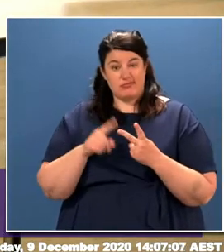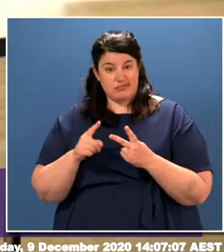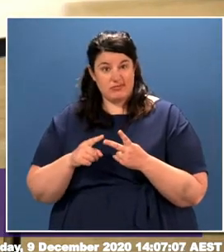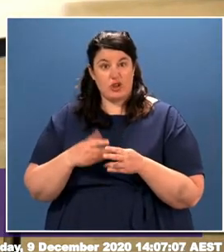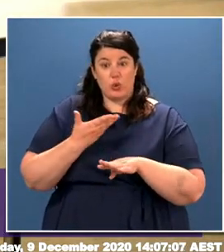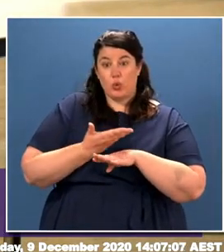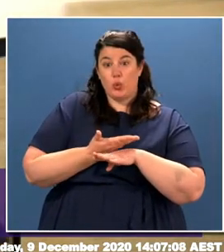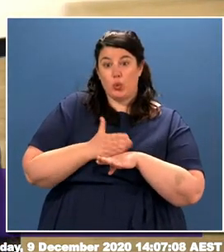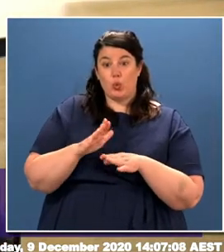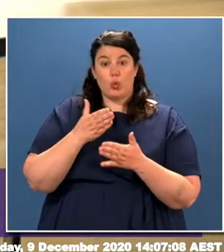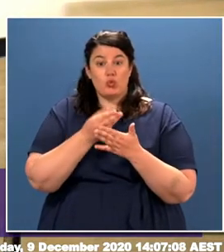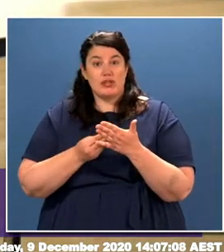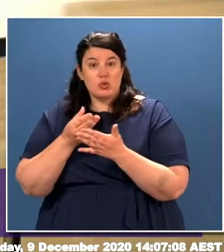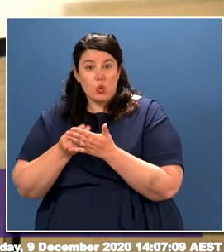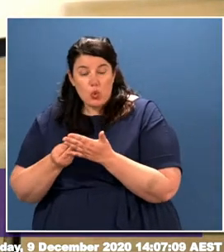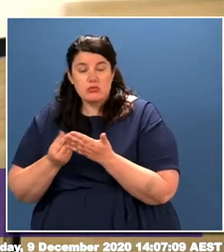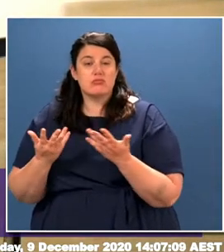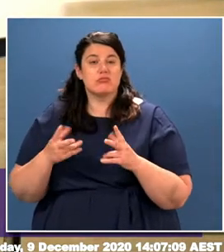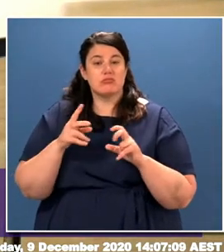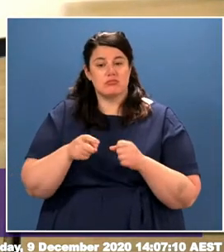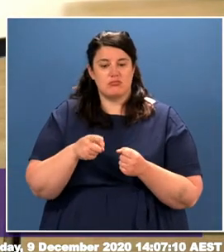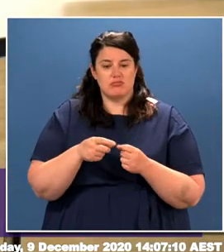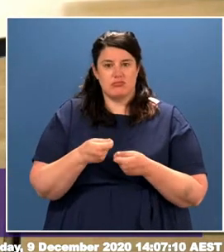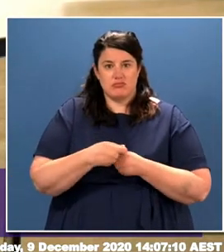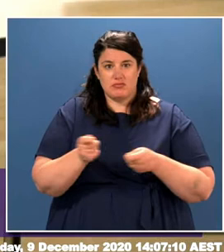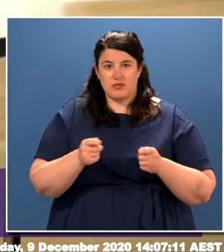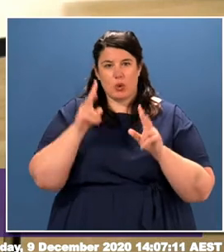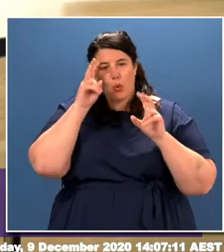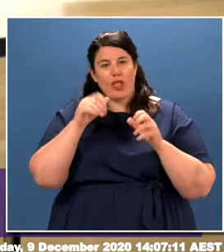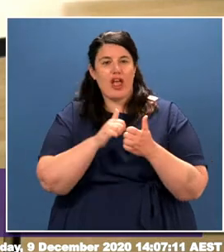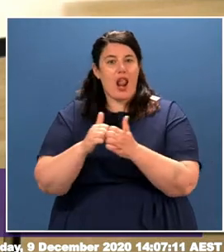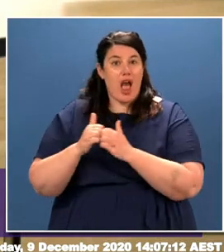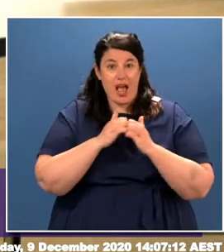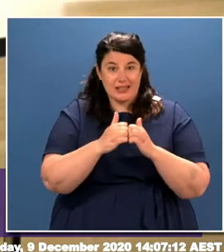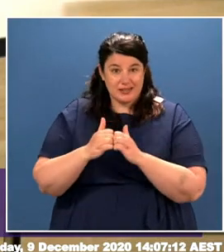which was launched by the Alliance, is it okay if I call it the Alliance? Yes.